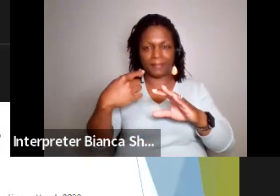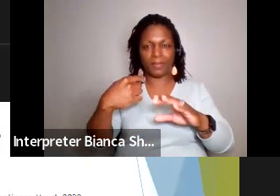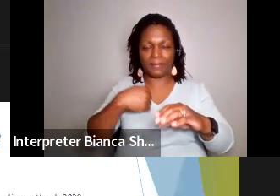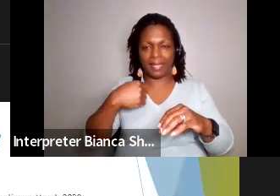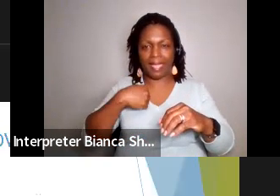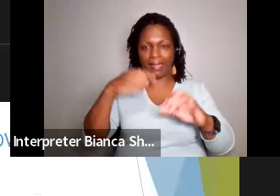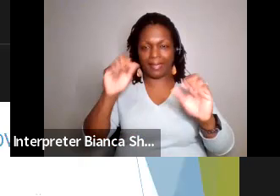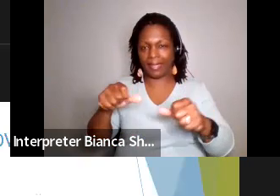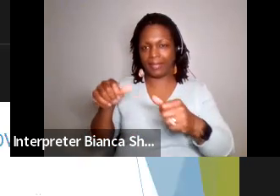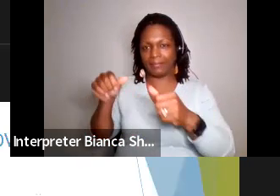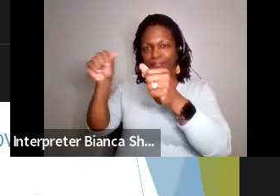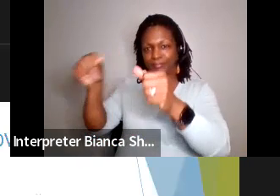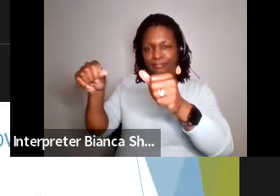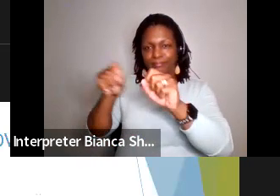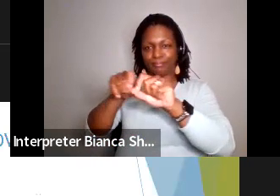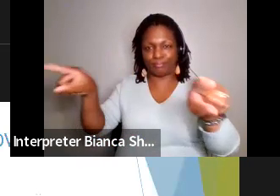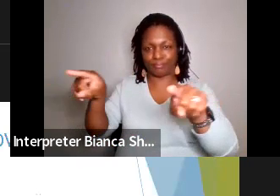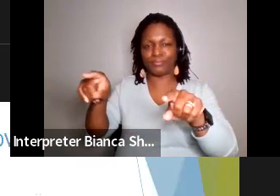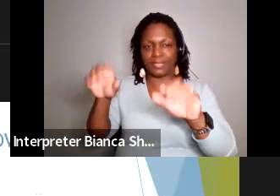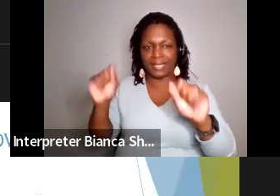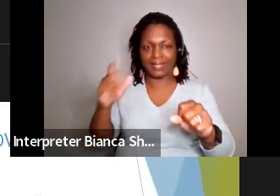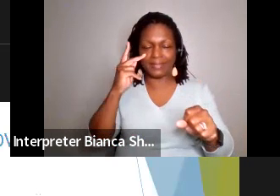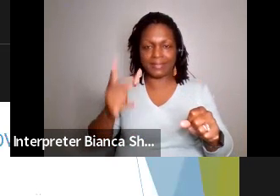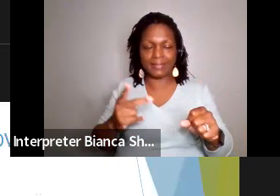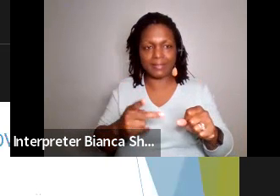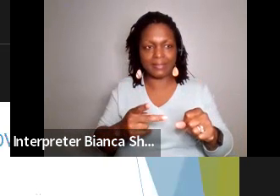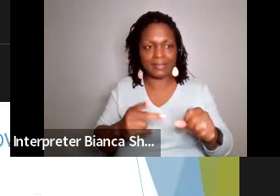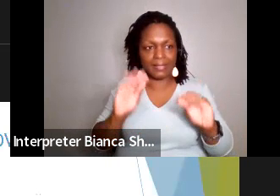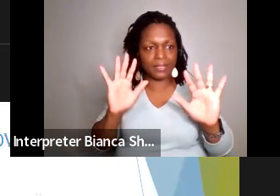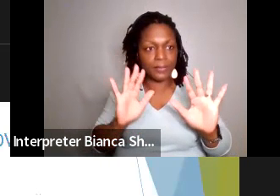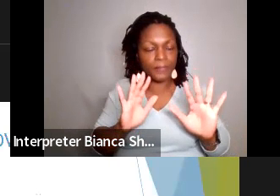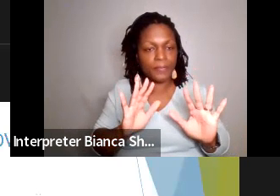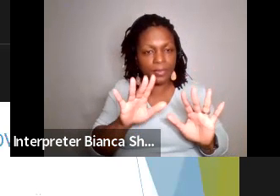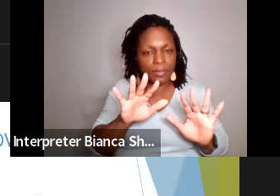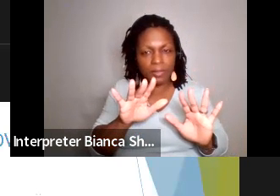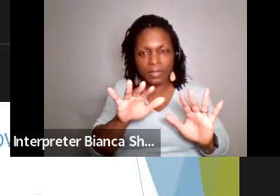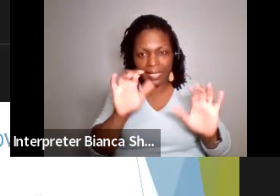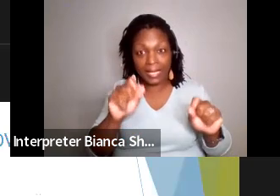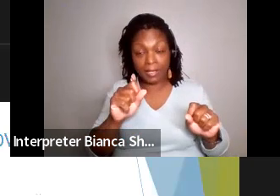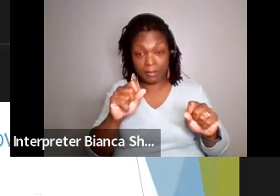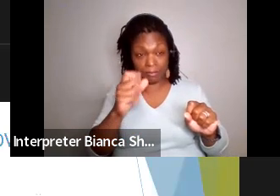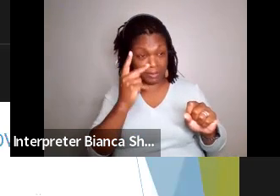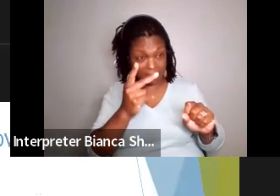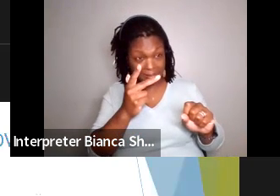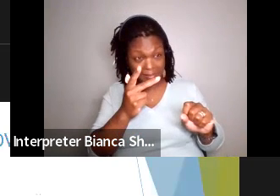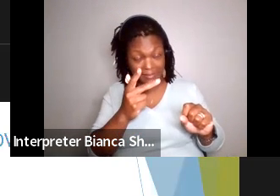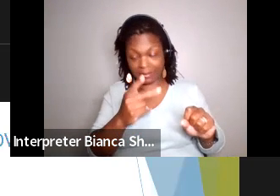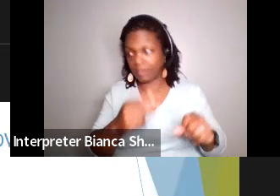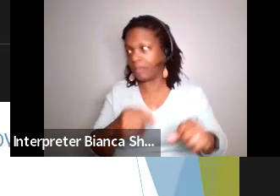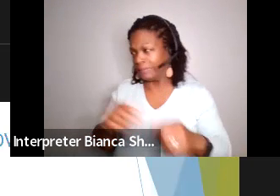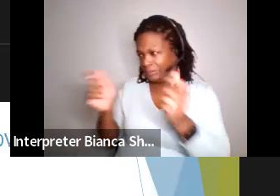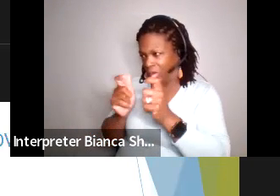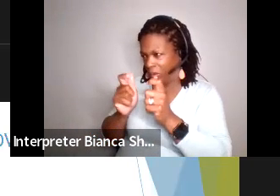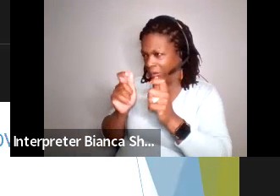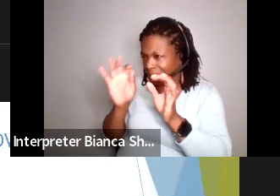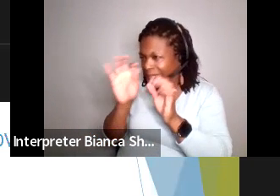Okay, can you see it, bamboo yes, I mean it's kind of small, but it actually I could see it.